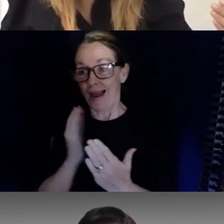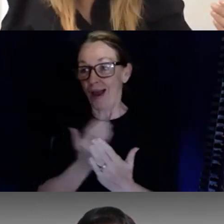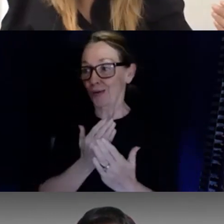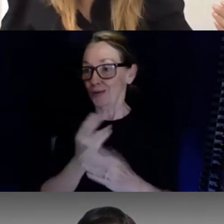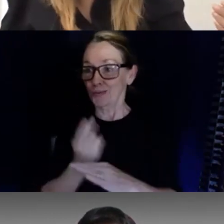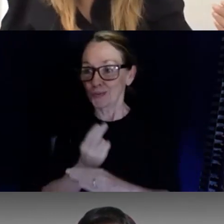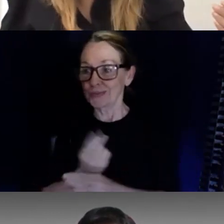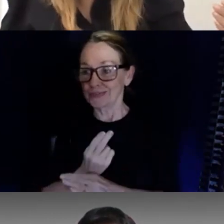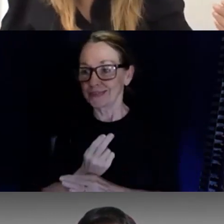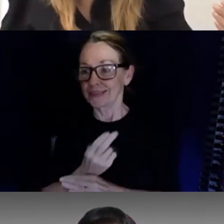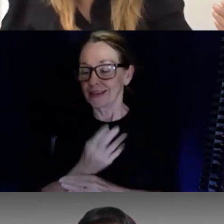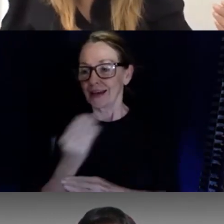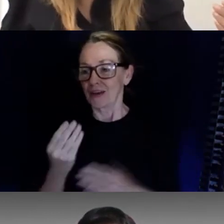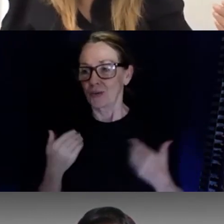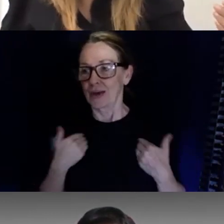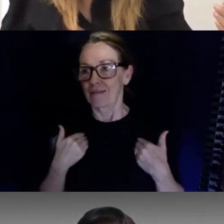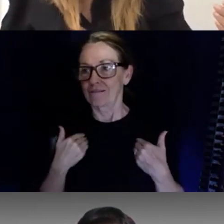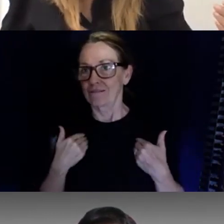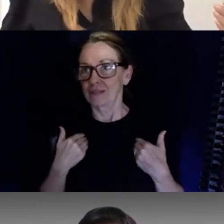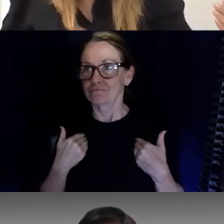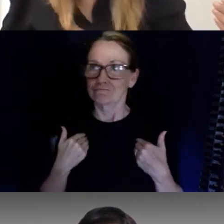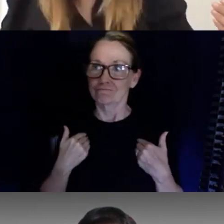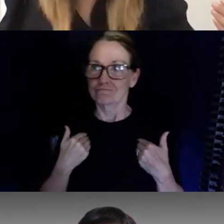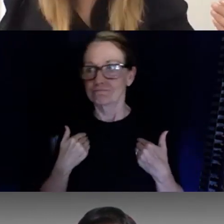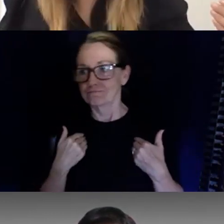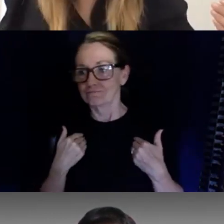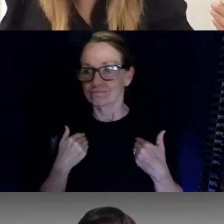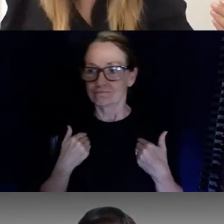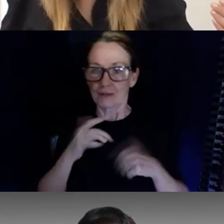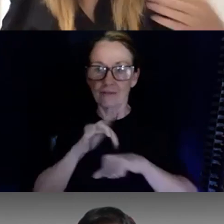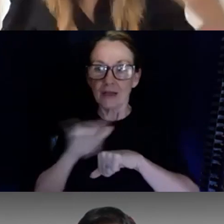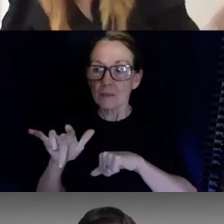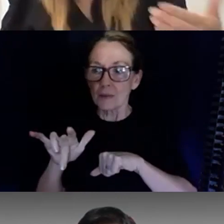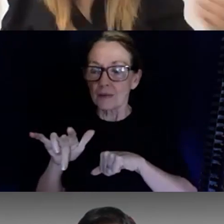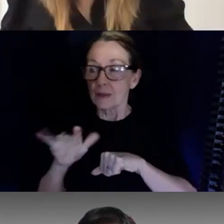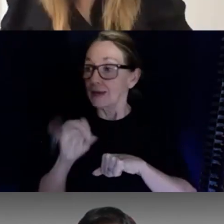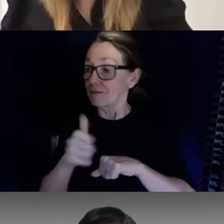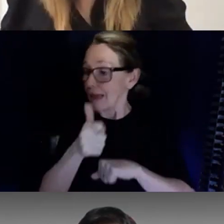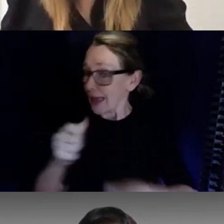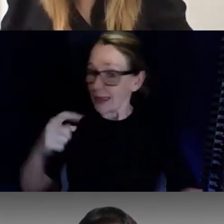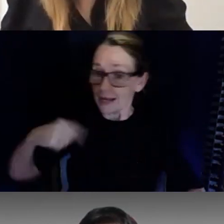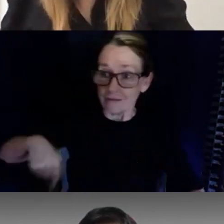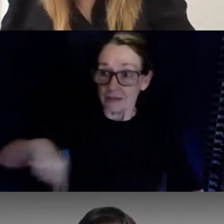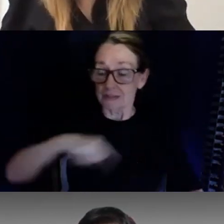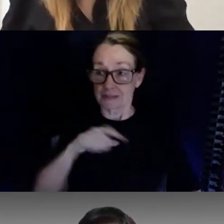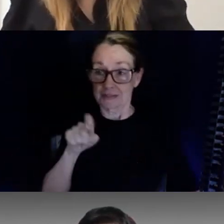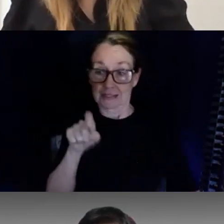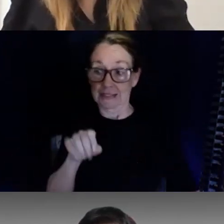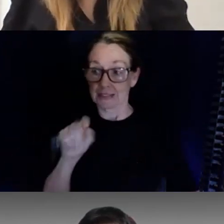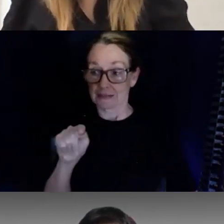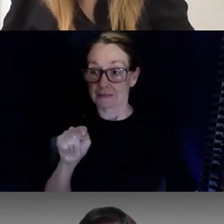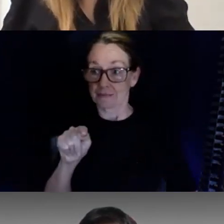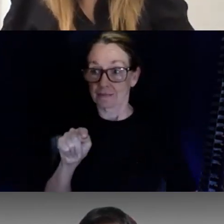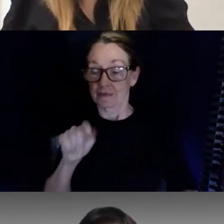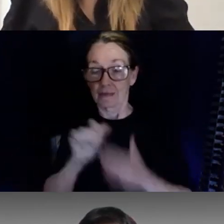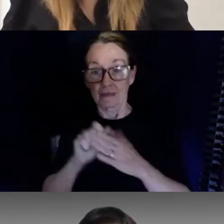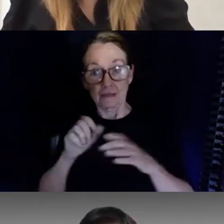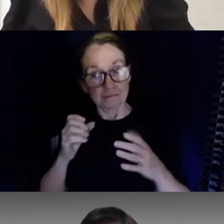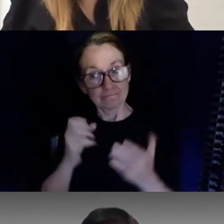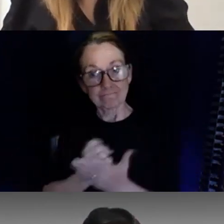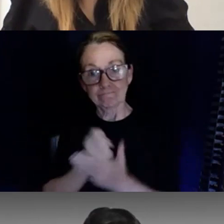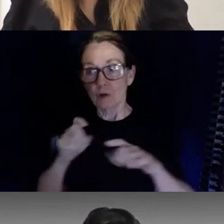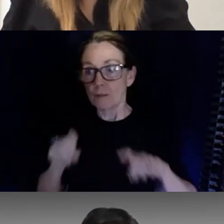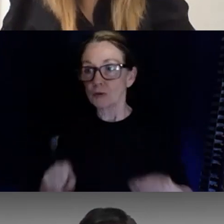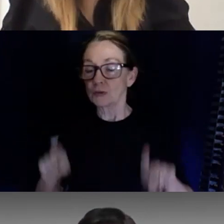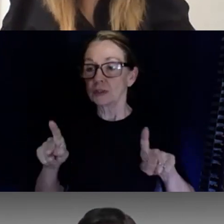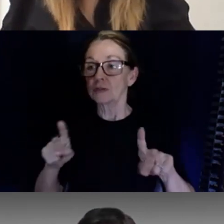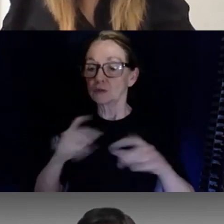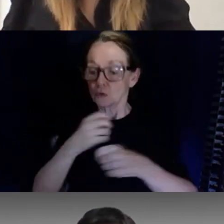THAT EXIST IN ALL THE DIFFERENT MUNICIPALITIES. I CAN CERTAINLY CHECK WITH MIKE. THAT WOULD BE REALLY HELPFUL.